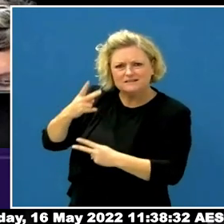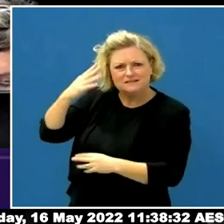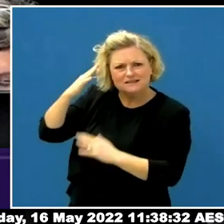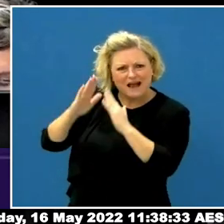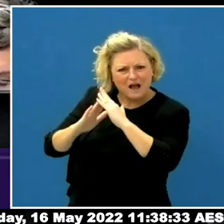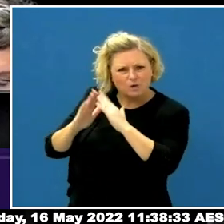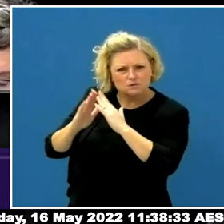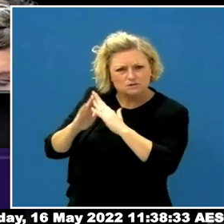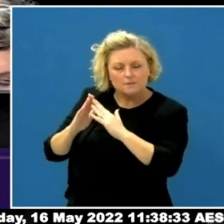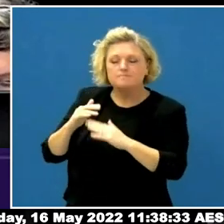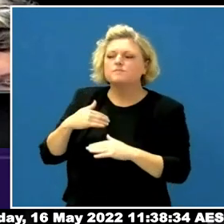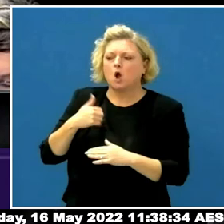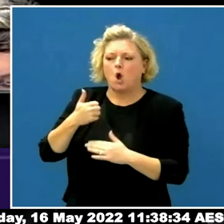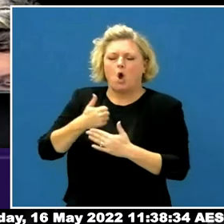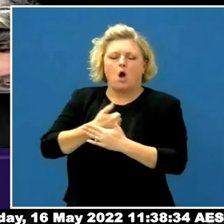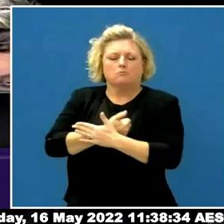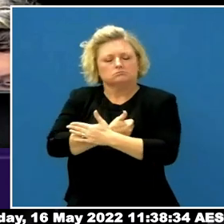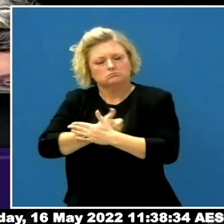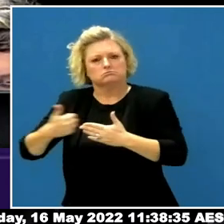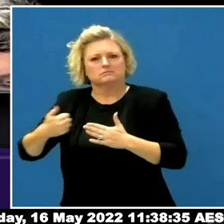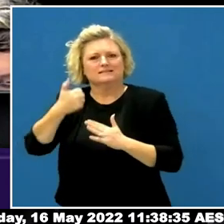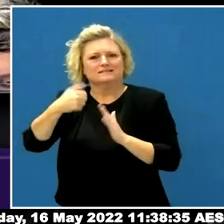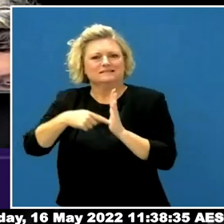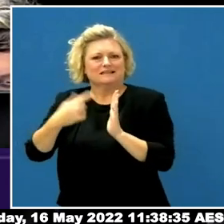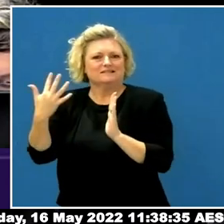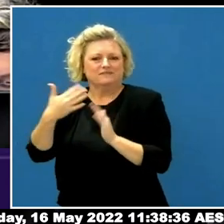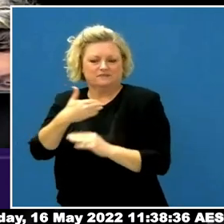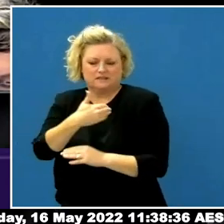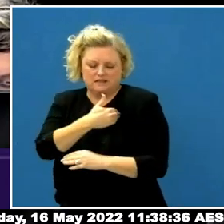What about the transport - the bus?